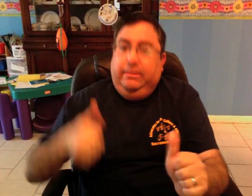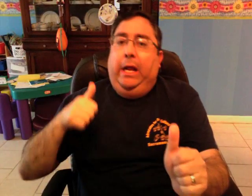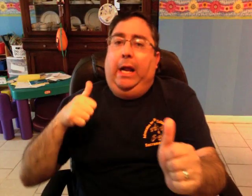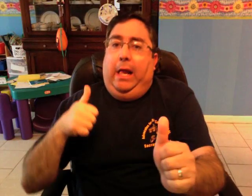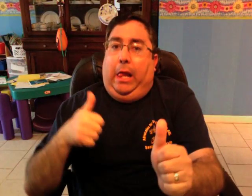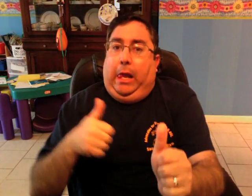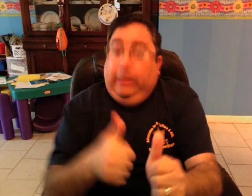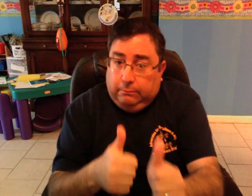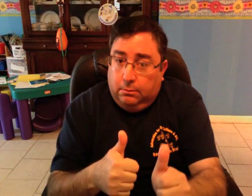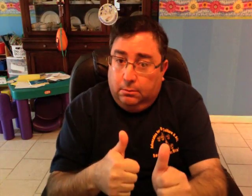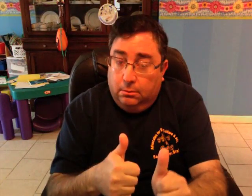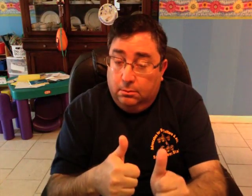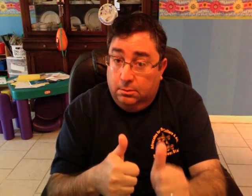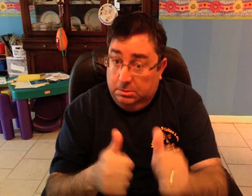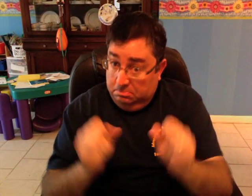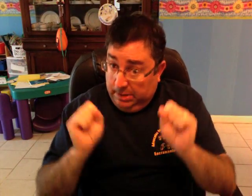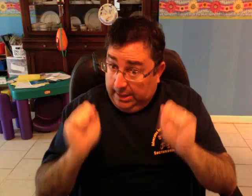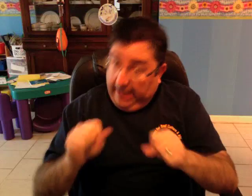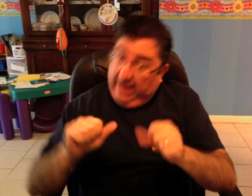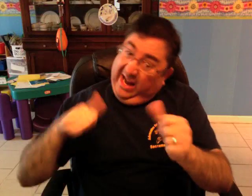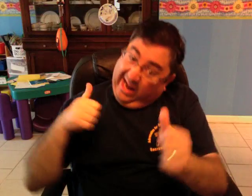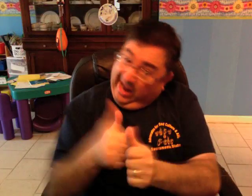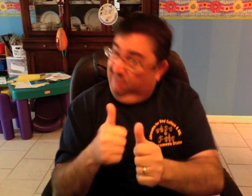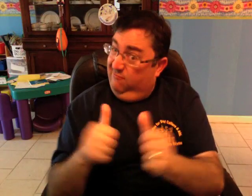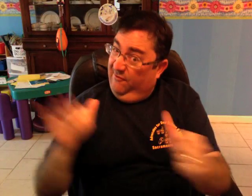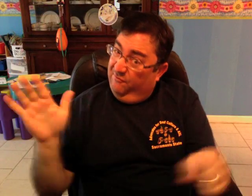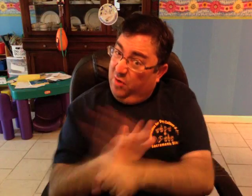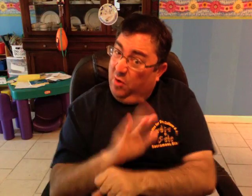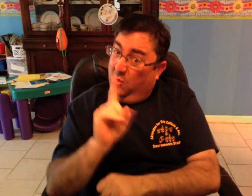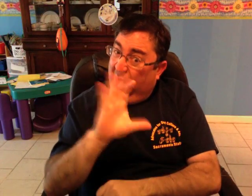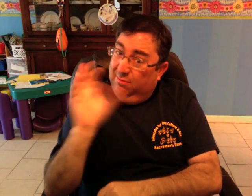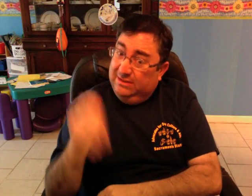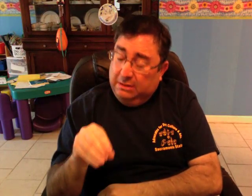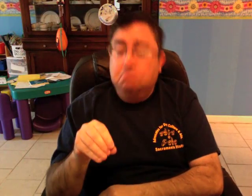in order to catch them up. Can they catch up?